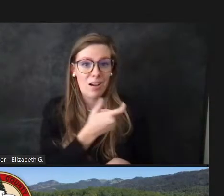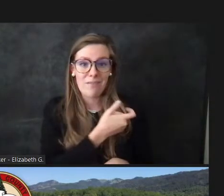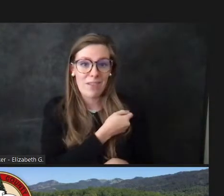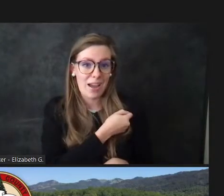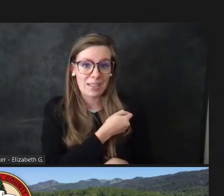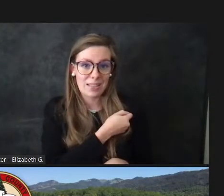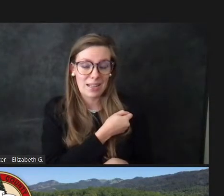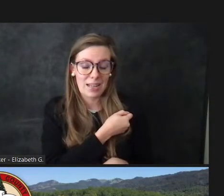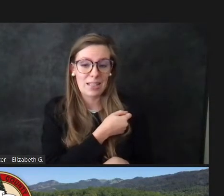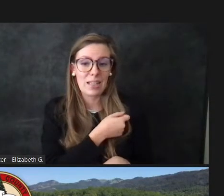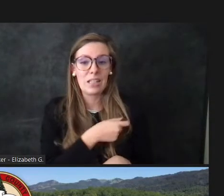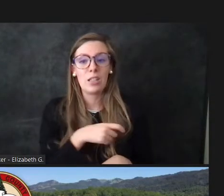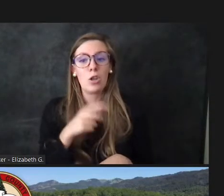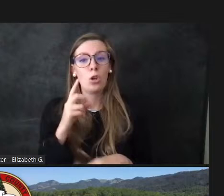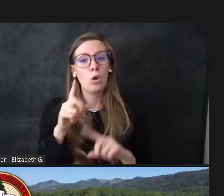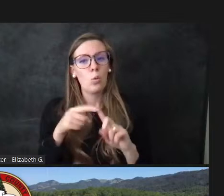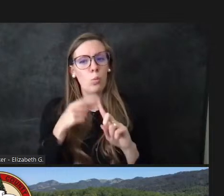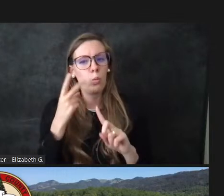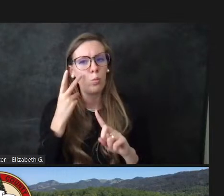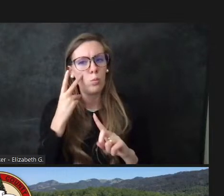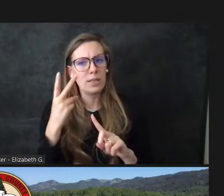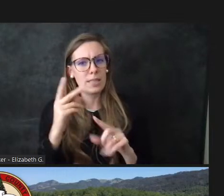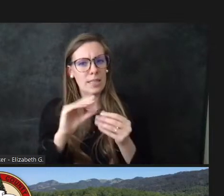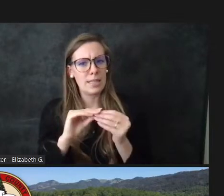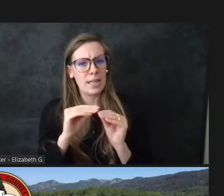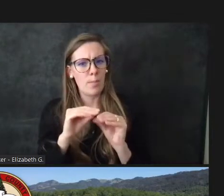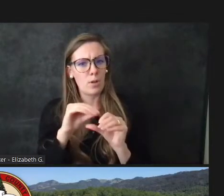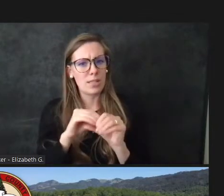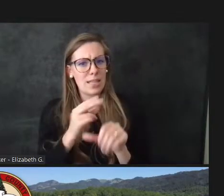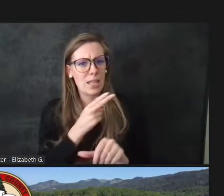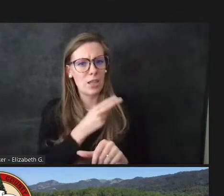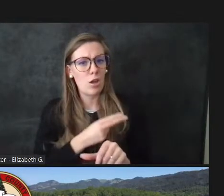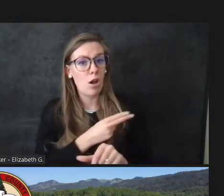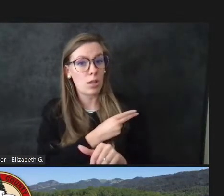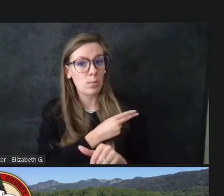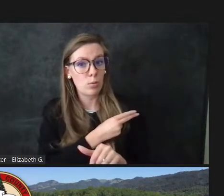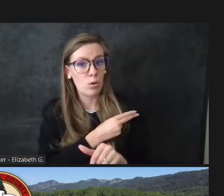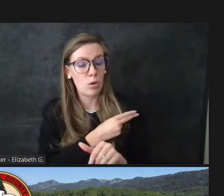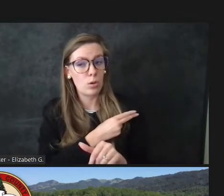And when we see the numbers in our hospitals, what I see or what we see in